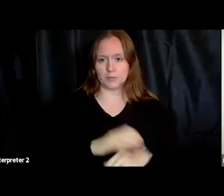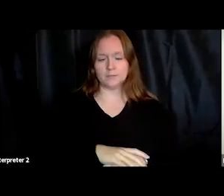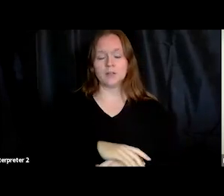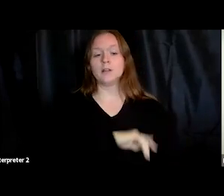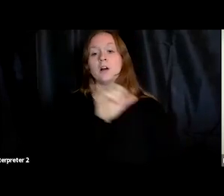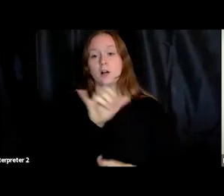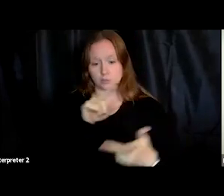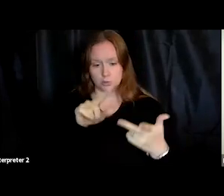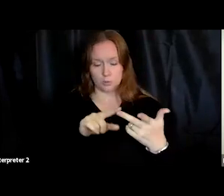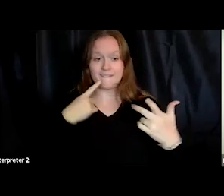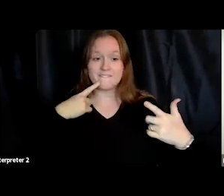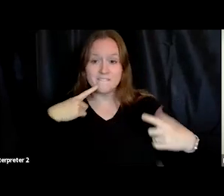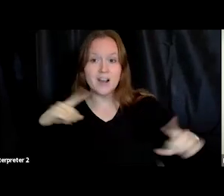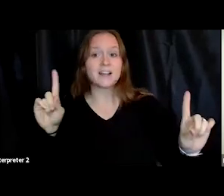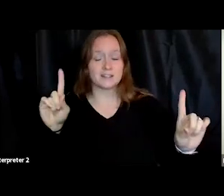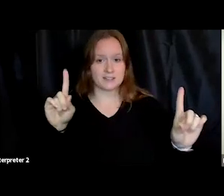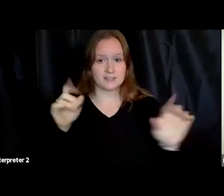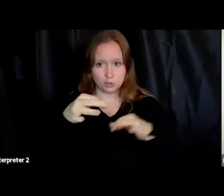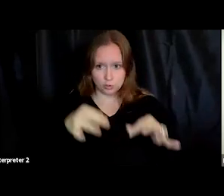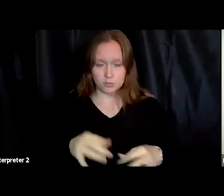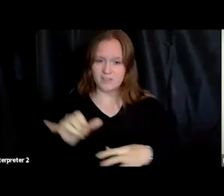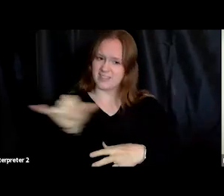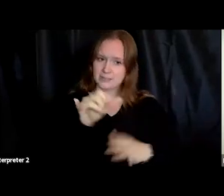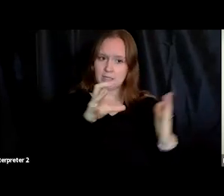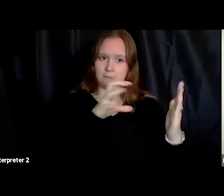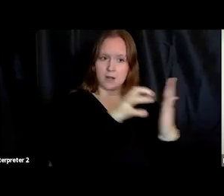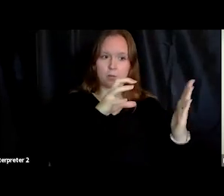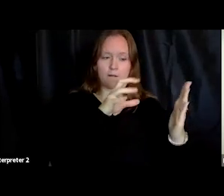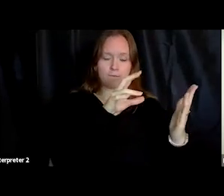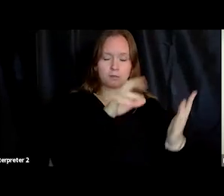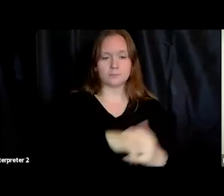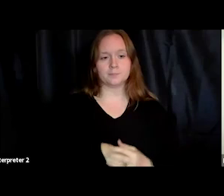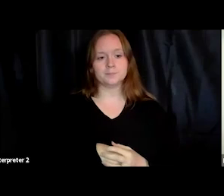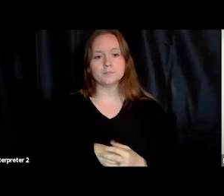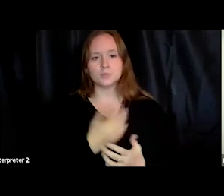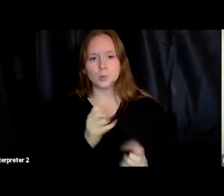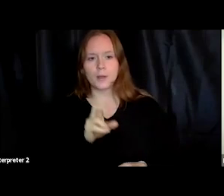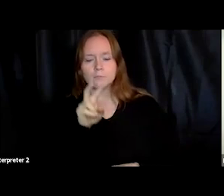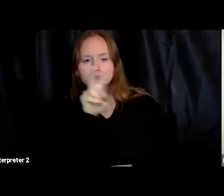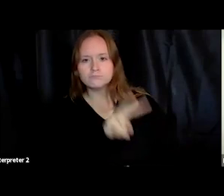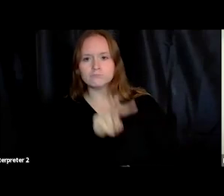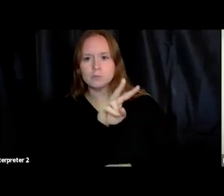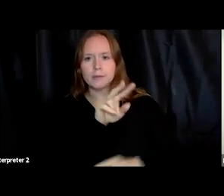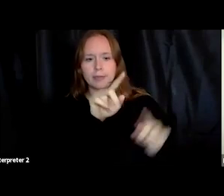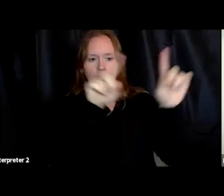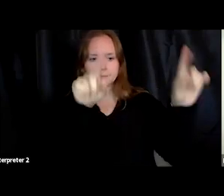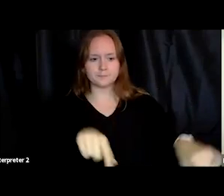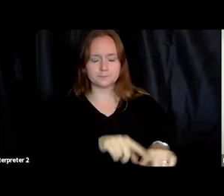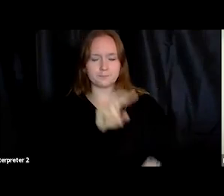of that same paragraph. And so you'll be able to look at this, you know, and see how the differences